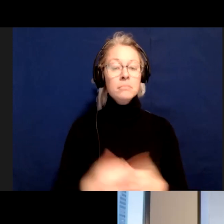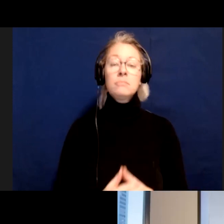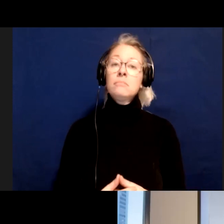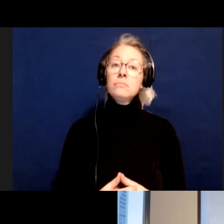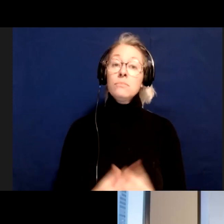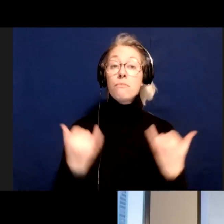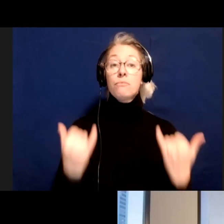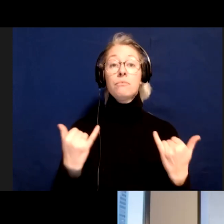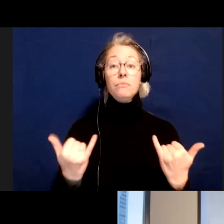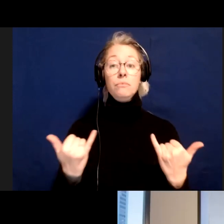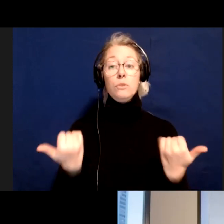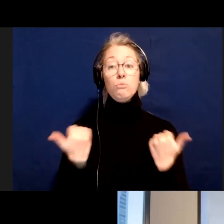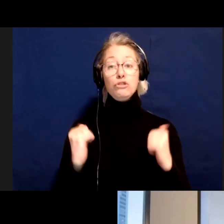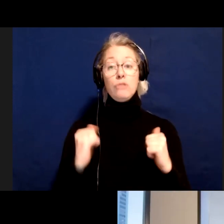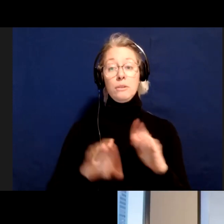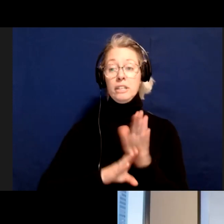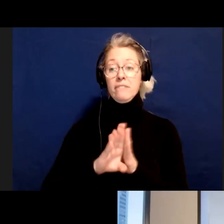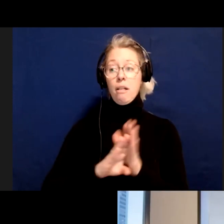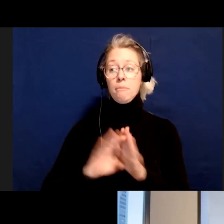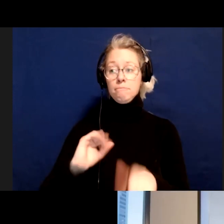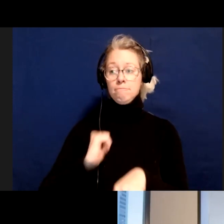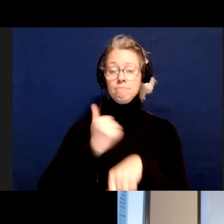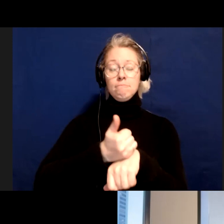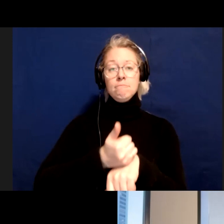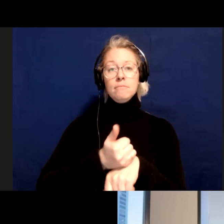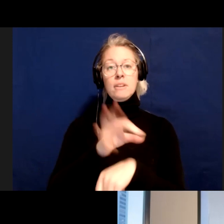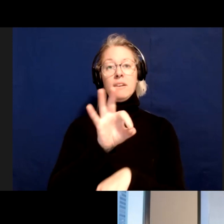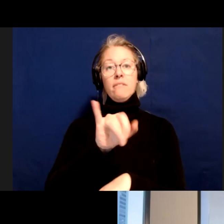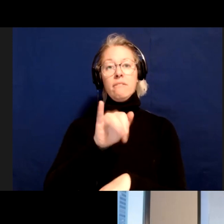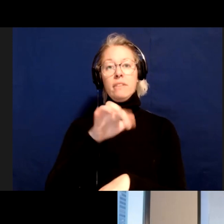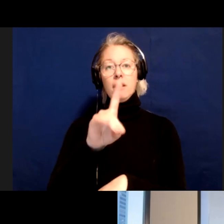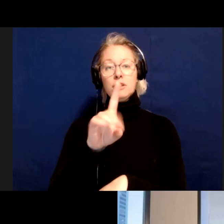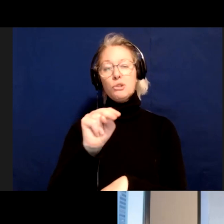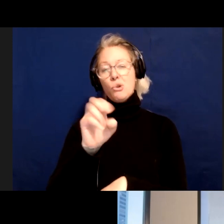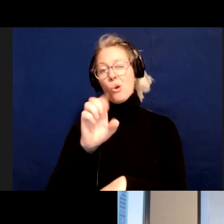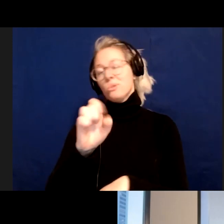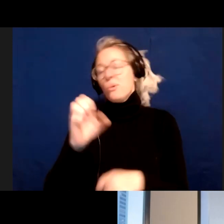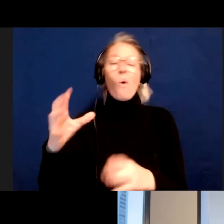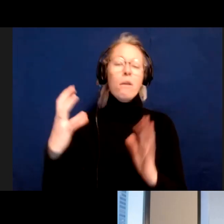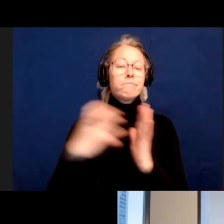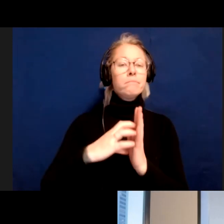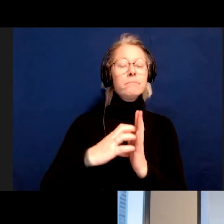on putting together a fieldnote or a blog post on what we learned so that we can share